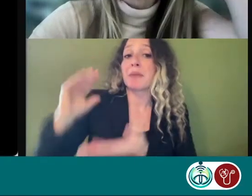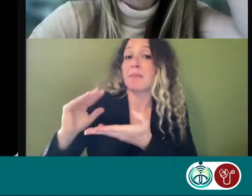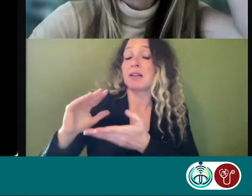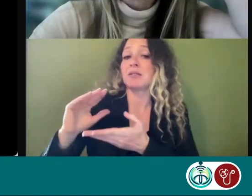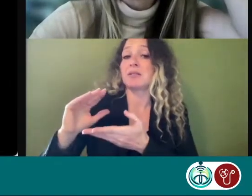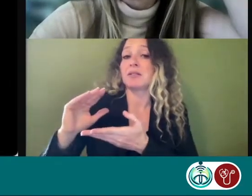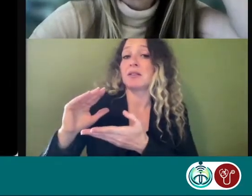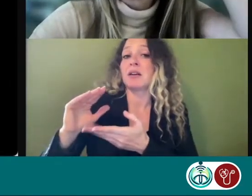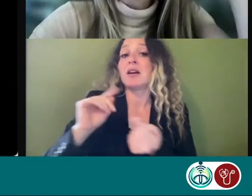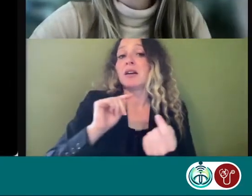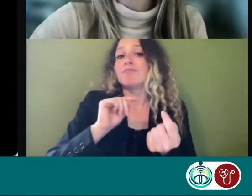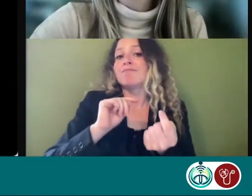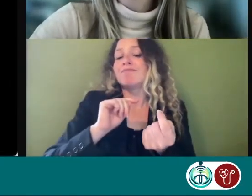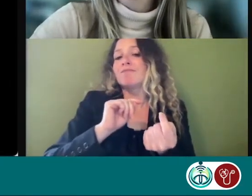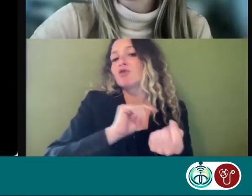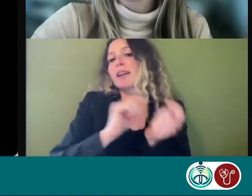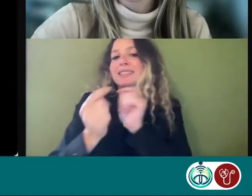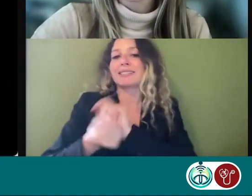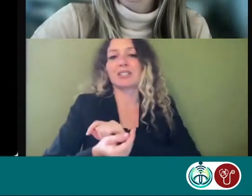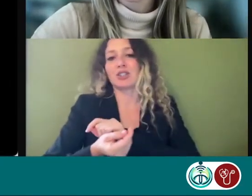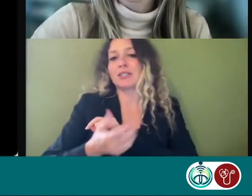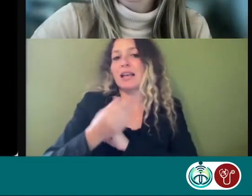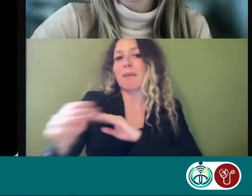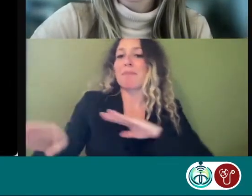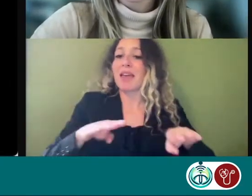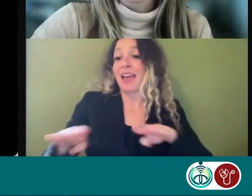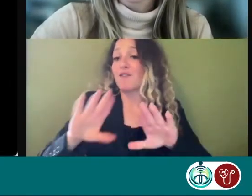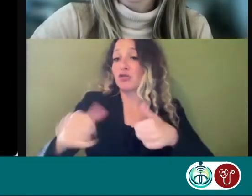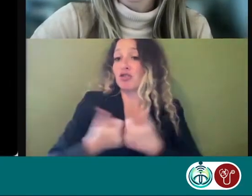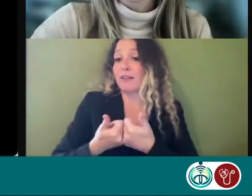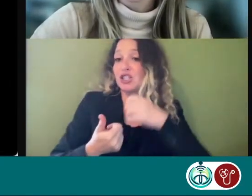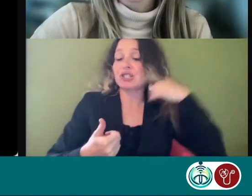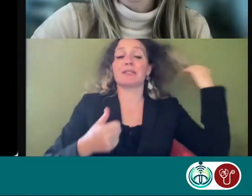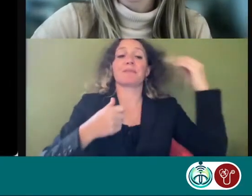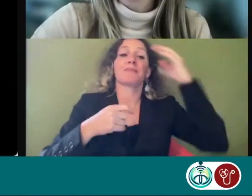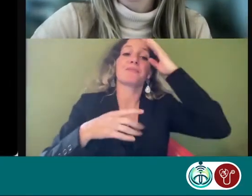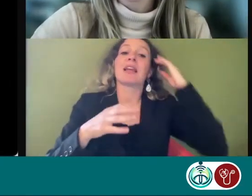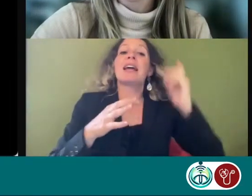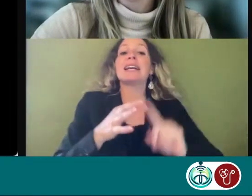challenges. And this was something that came up, especially among the caregiver groups.